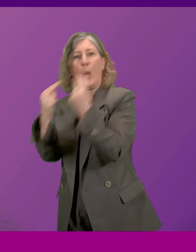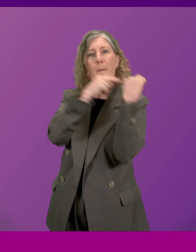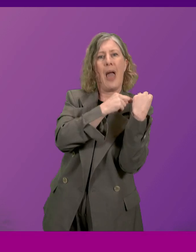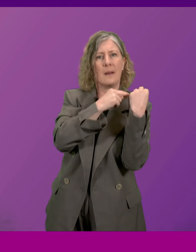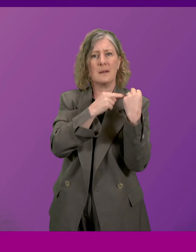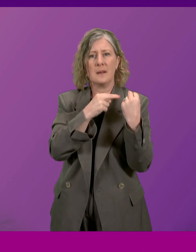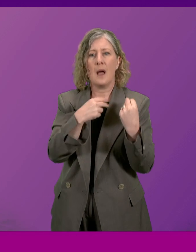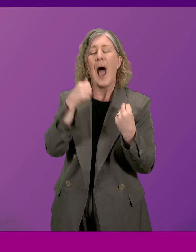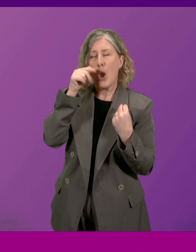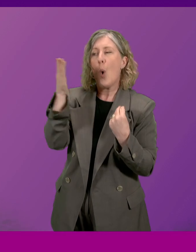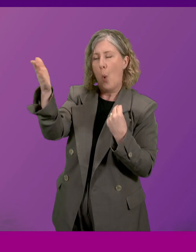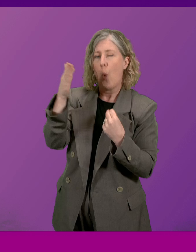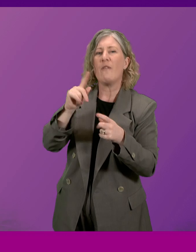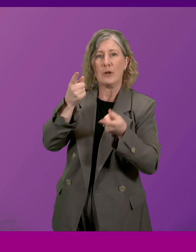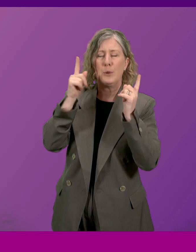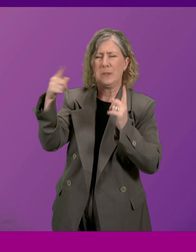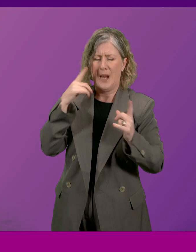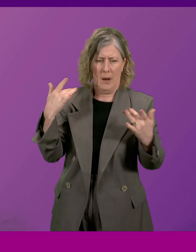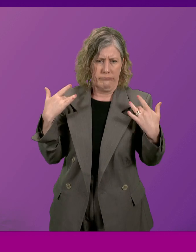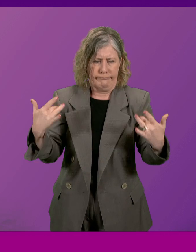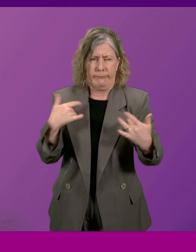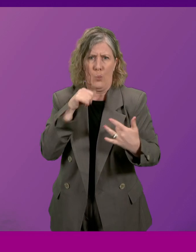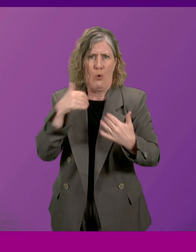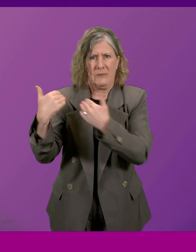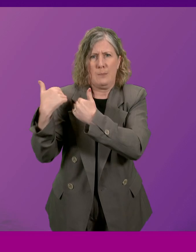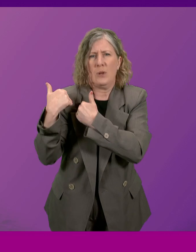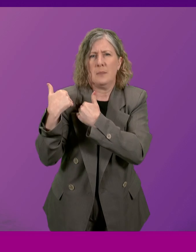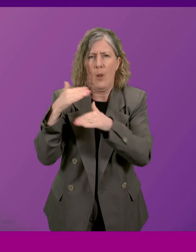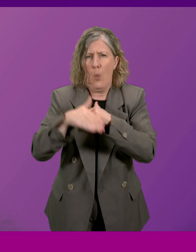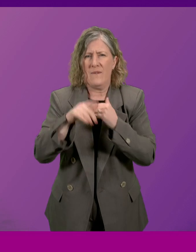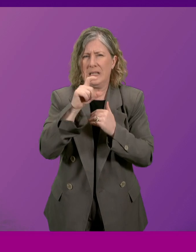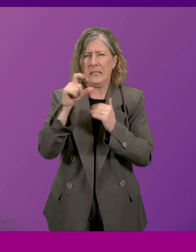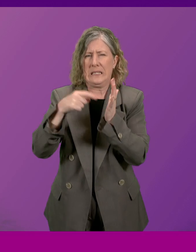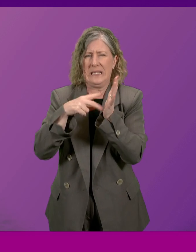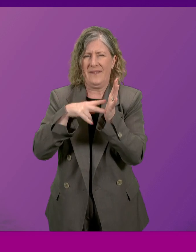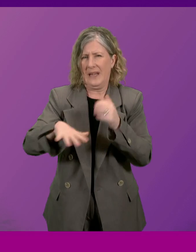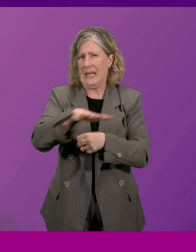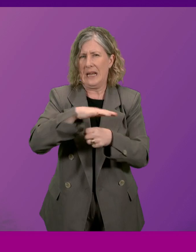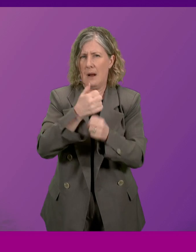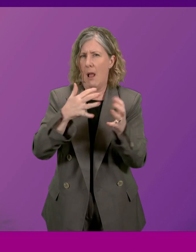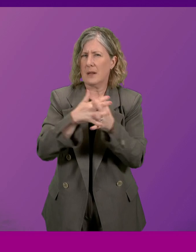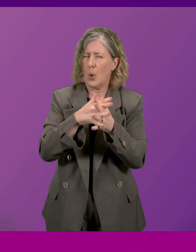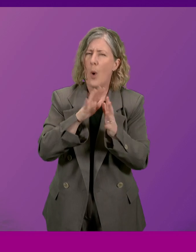responsible for CCTV in Glasgow, but I am asking him not to stay silent about this.